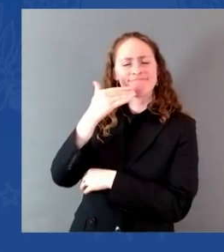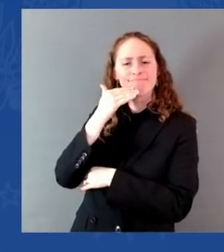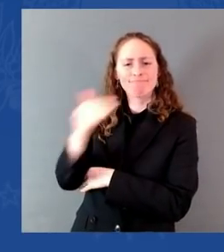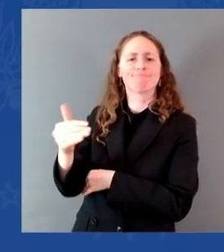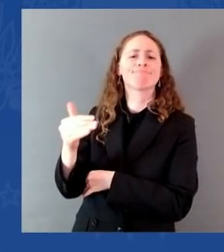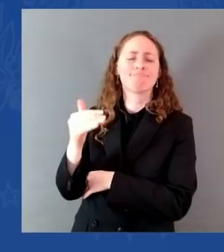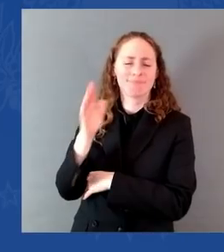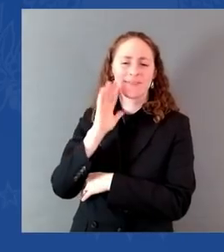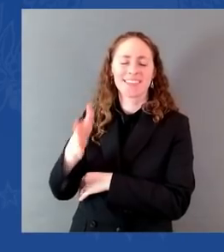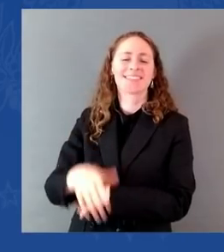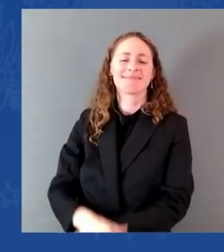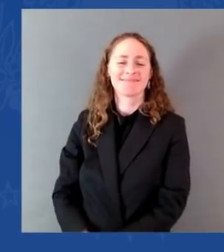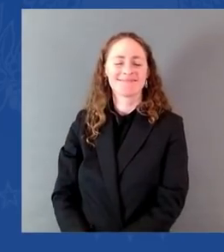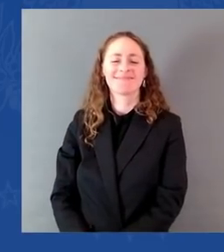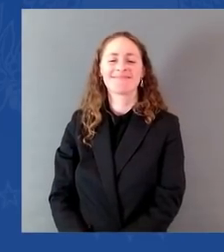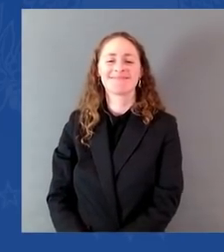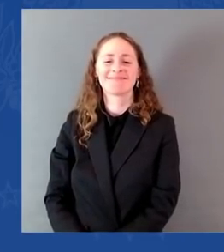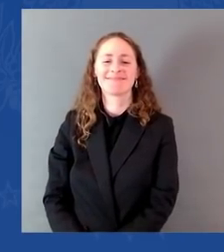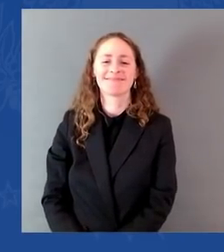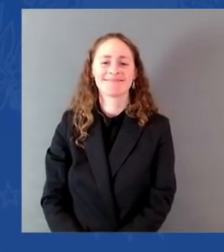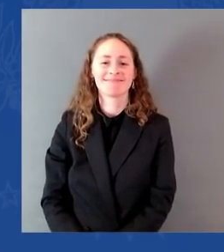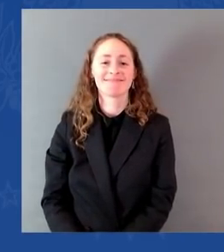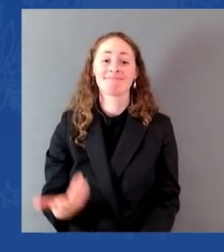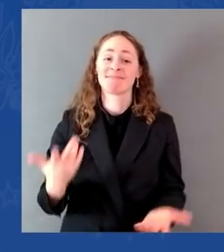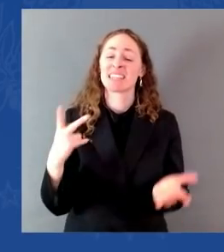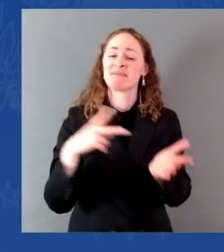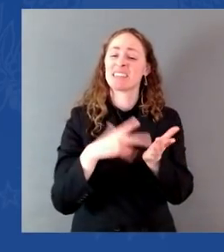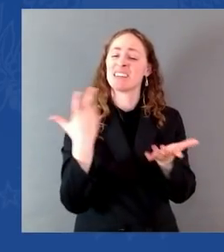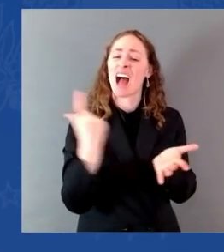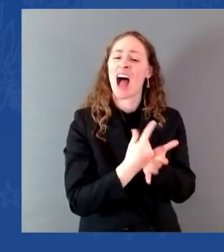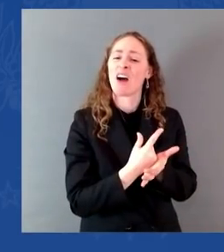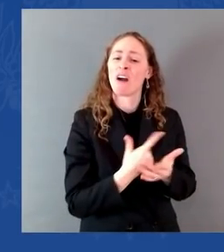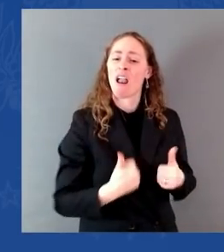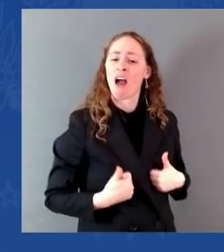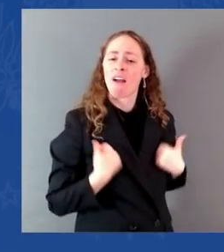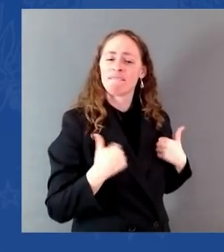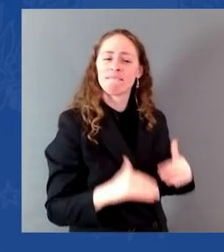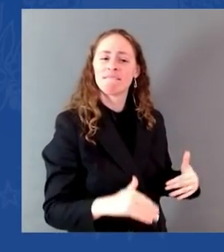I grew up in a nice, three-bedroom, split-level home in a development of about 70 other homes like it,